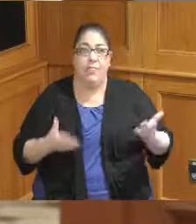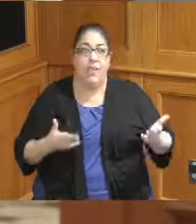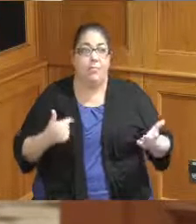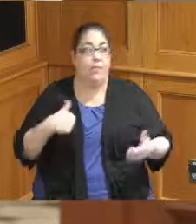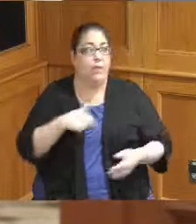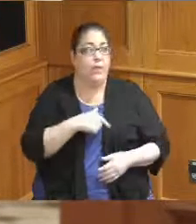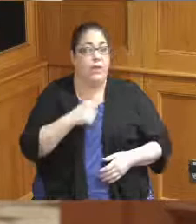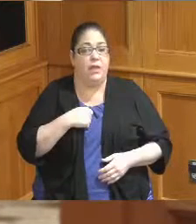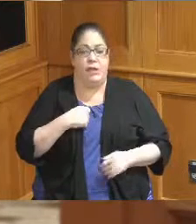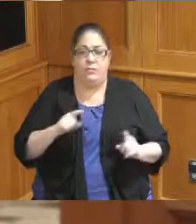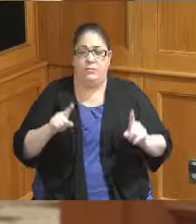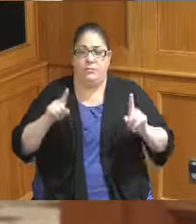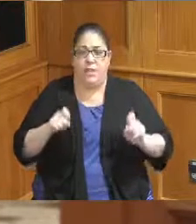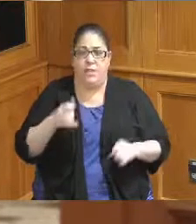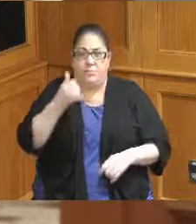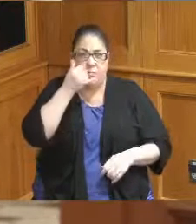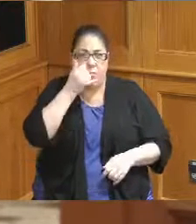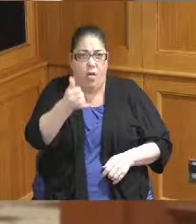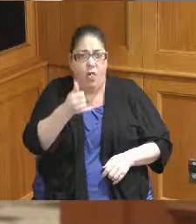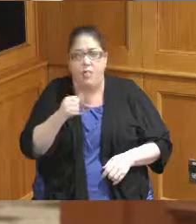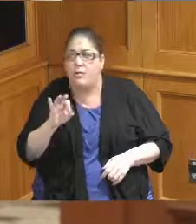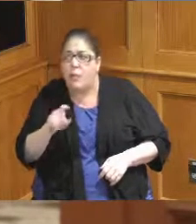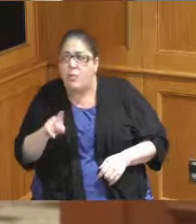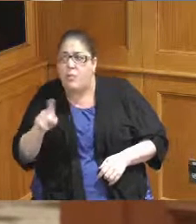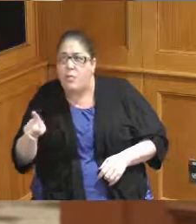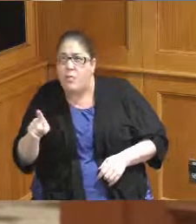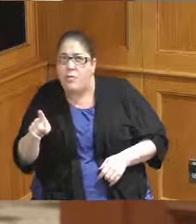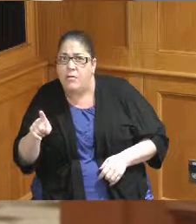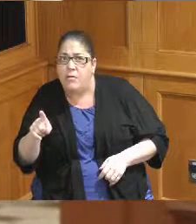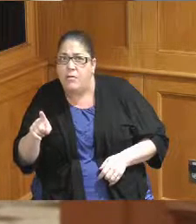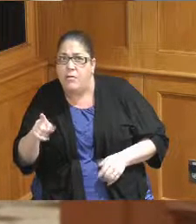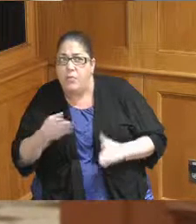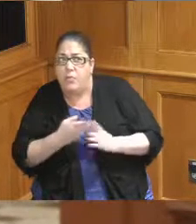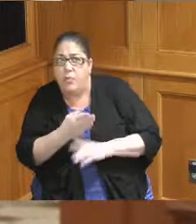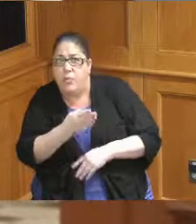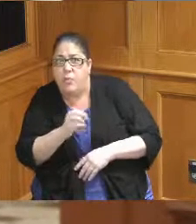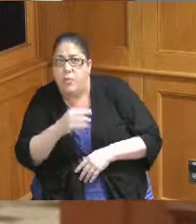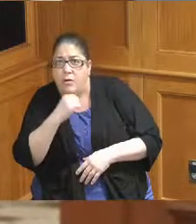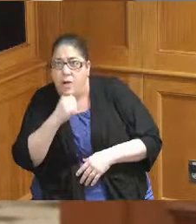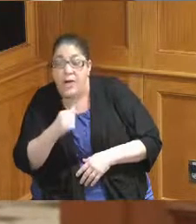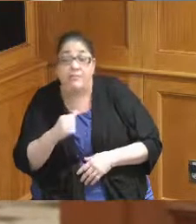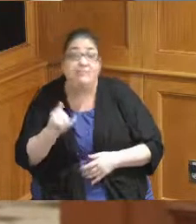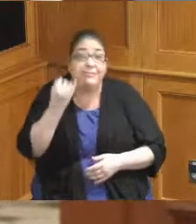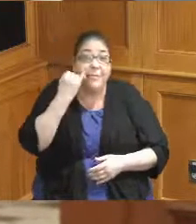our Center you know to see if the 911 traffic goes through if you can imagine at that time